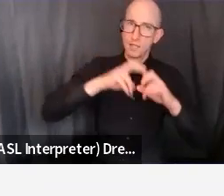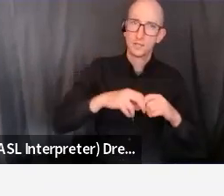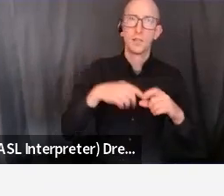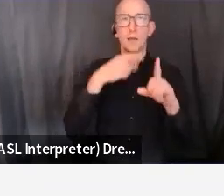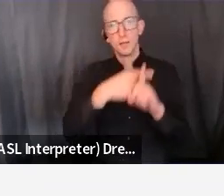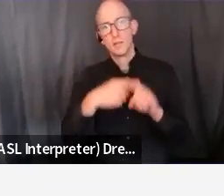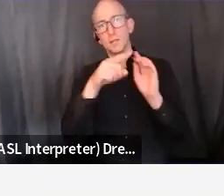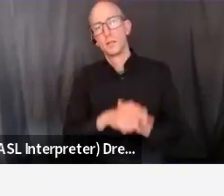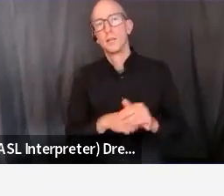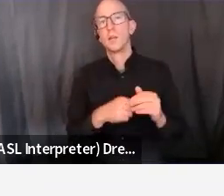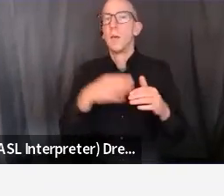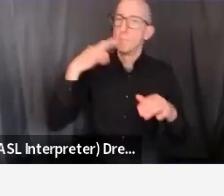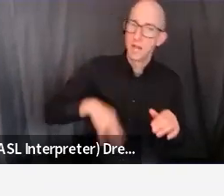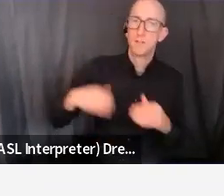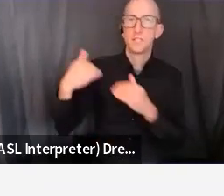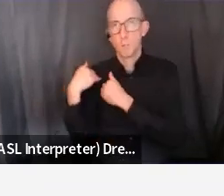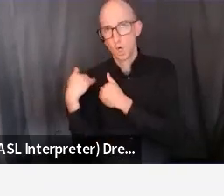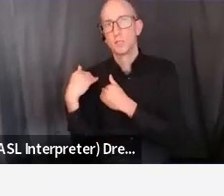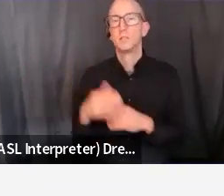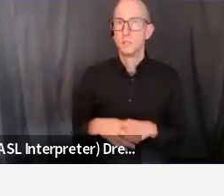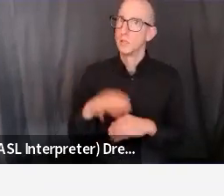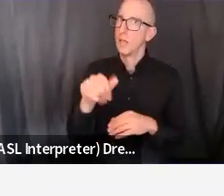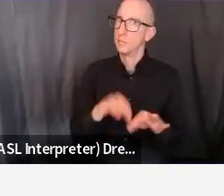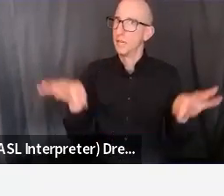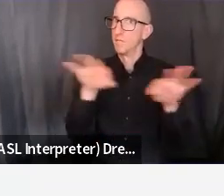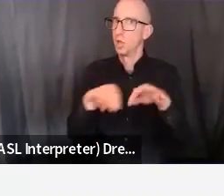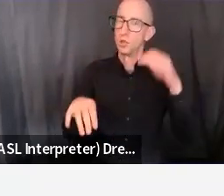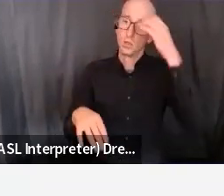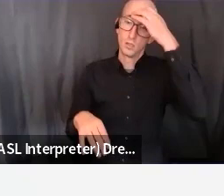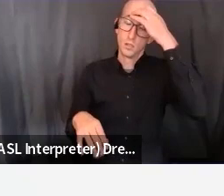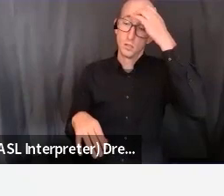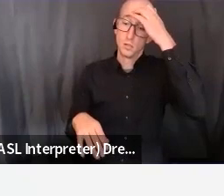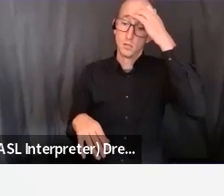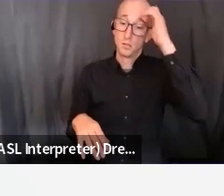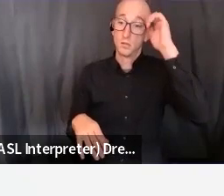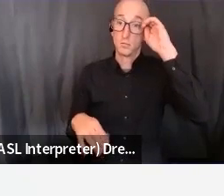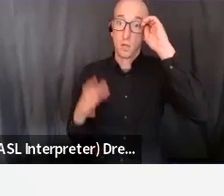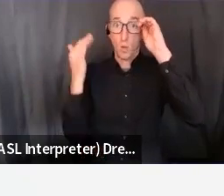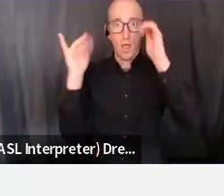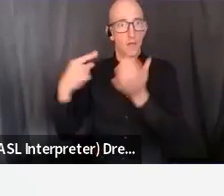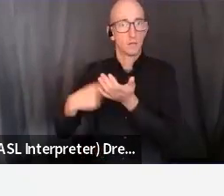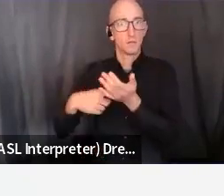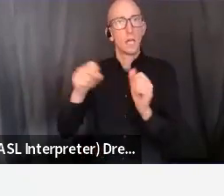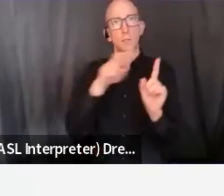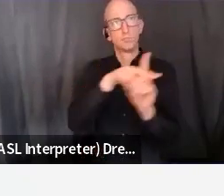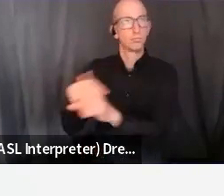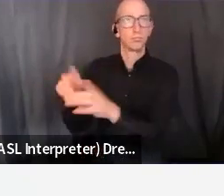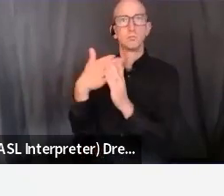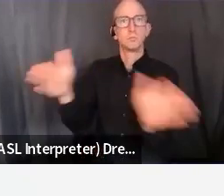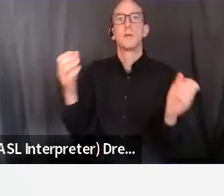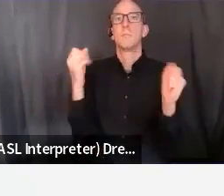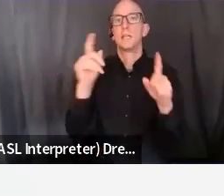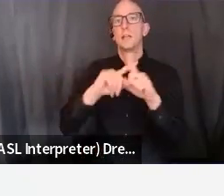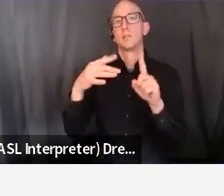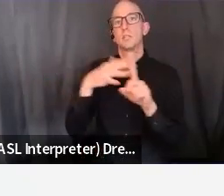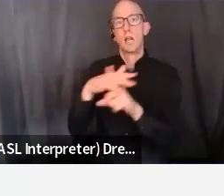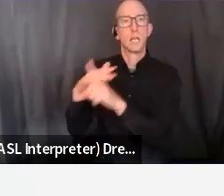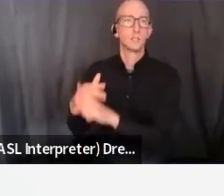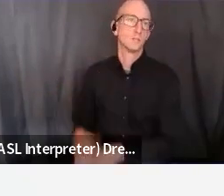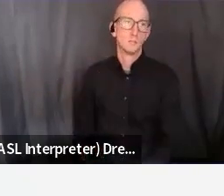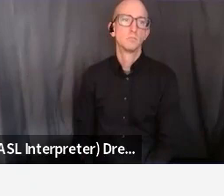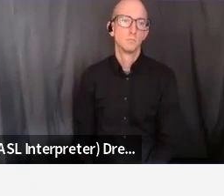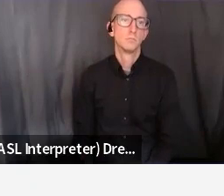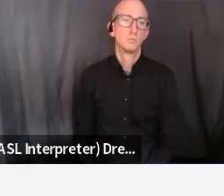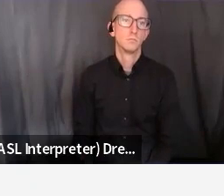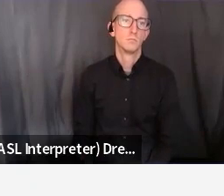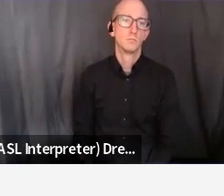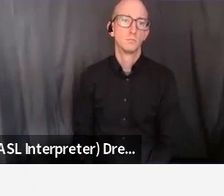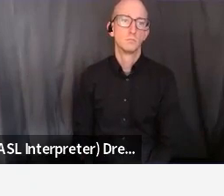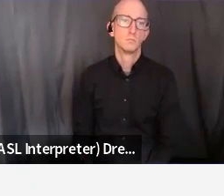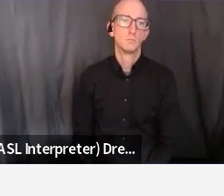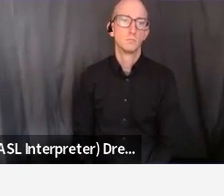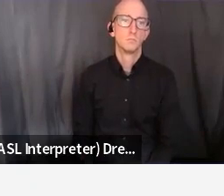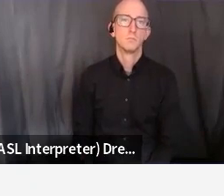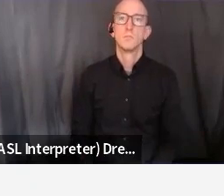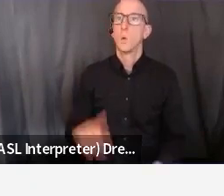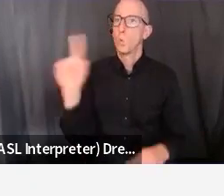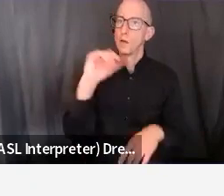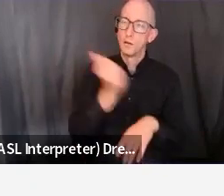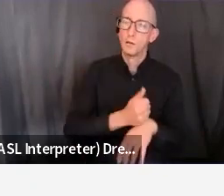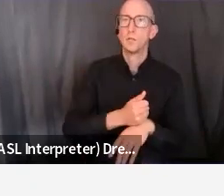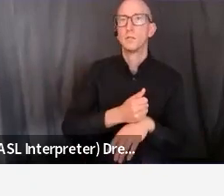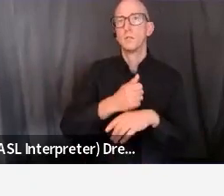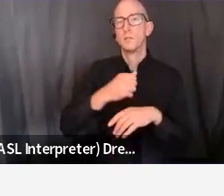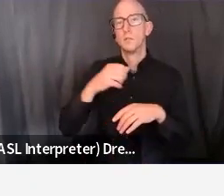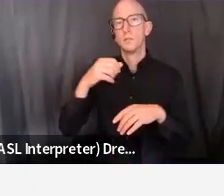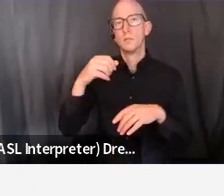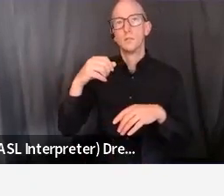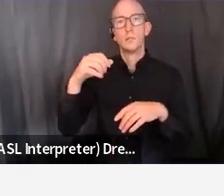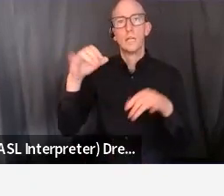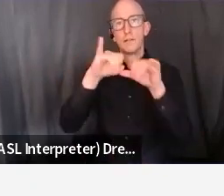effort, community equity, and resiliency. So, Jasmine, I'll turn to you.